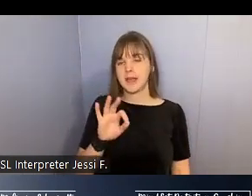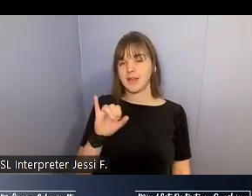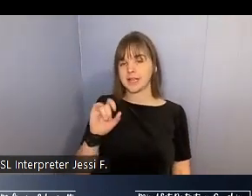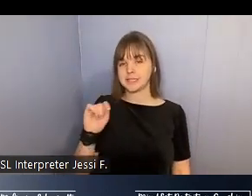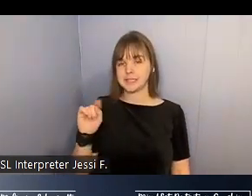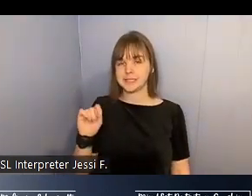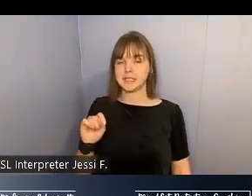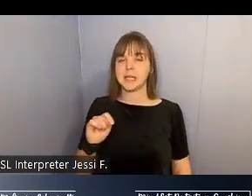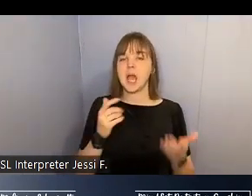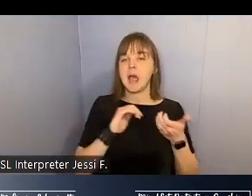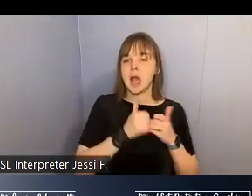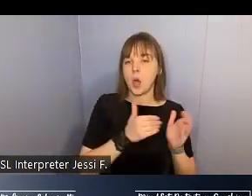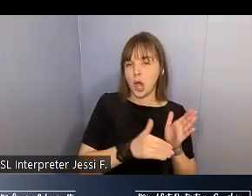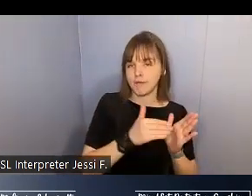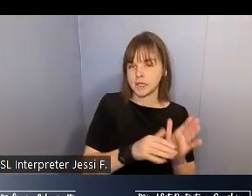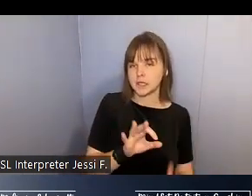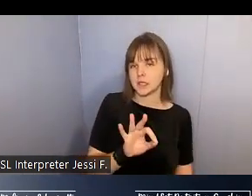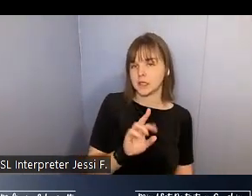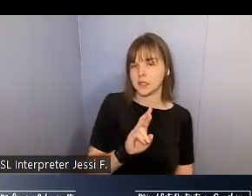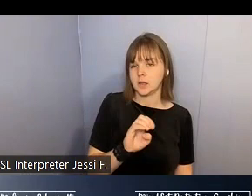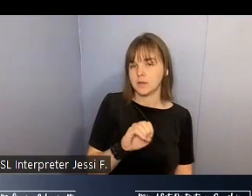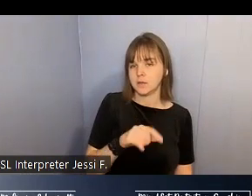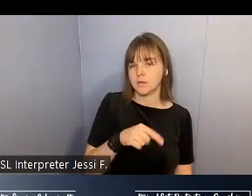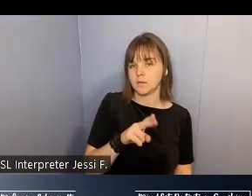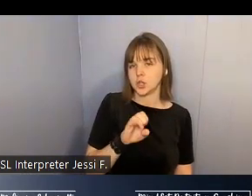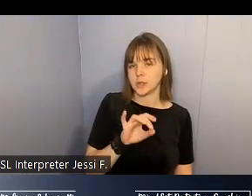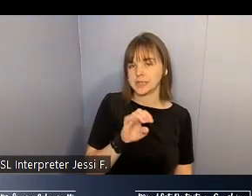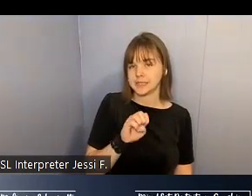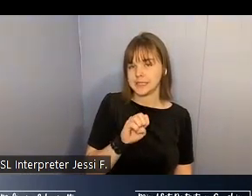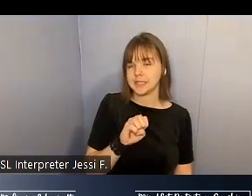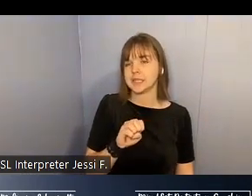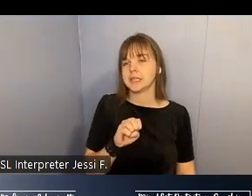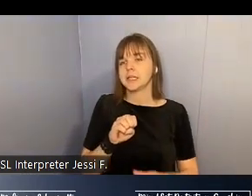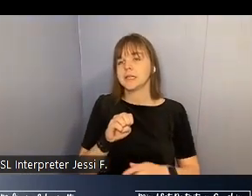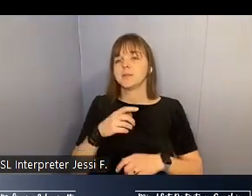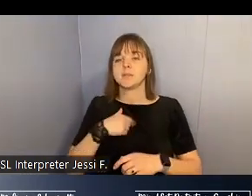the time, place, and manner-- that is totally up to you. So thinking about what you have control over